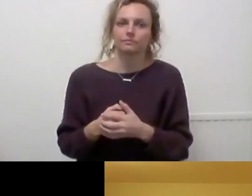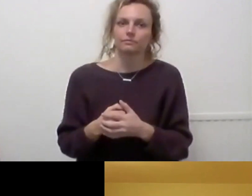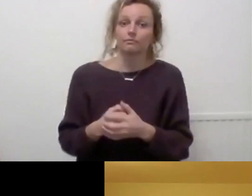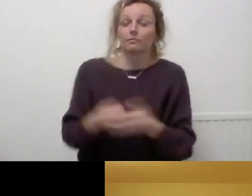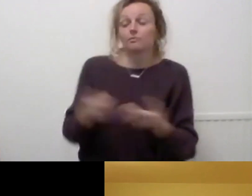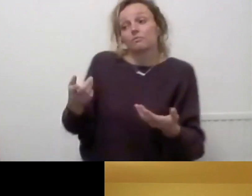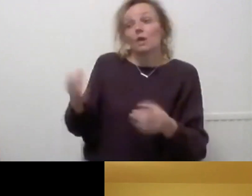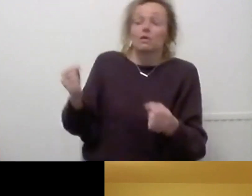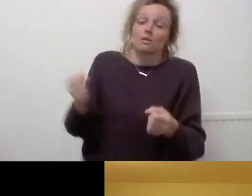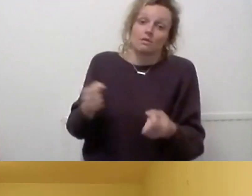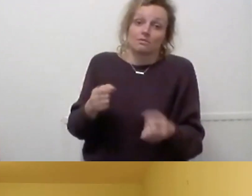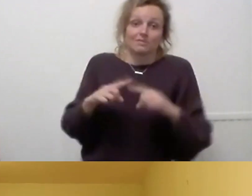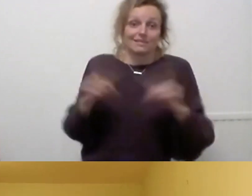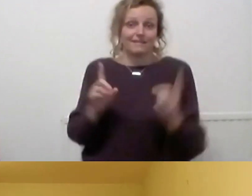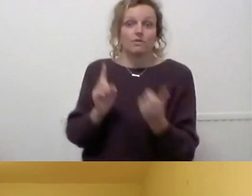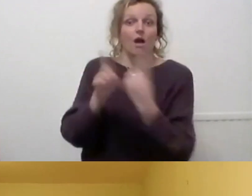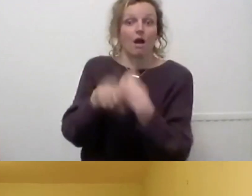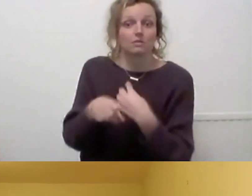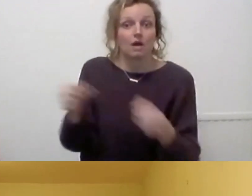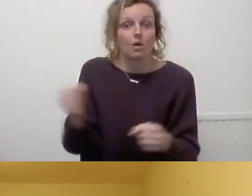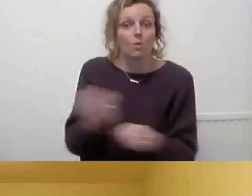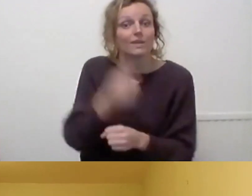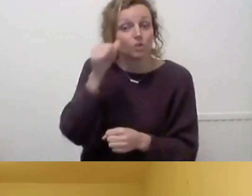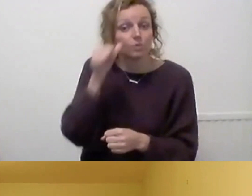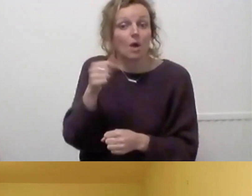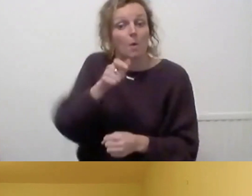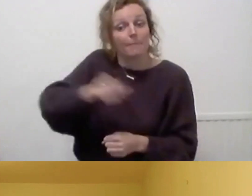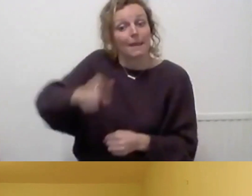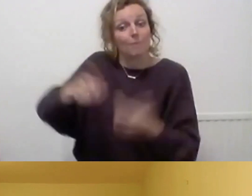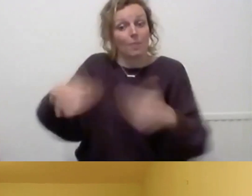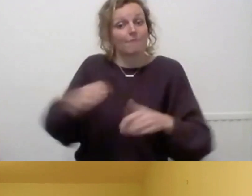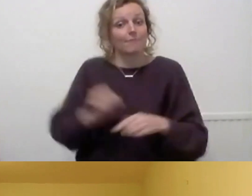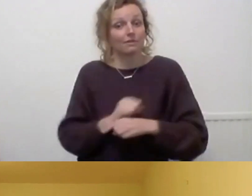who shouldn't be because they've contracted COVID. And certainly, in my general practice,